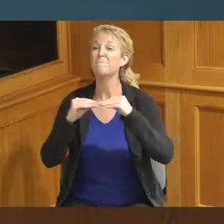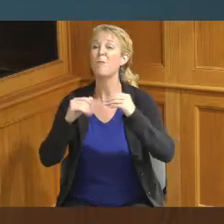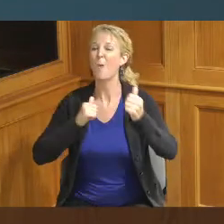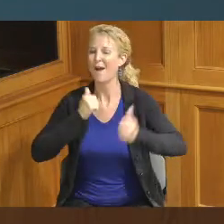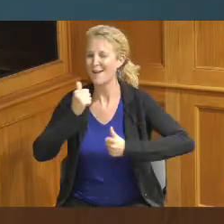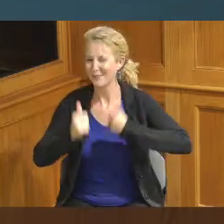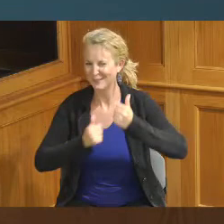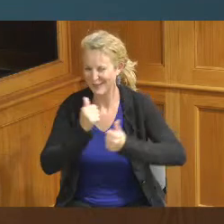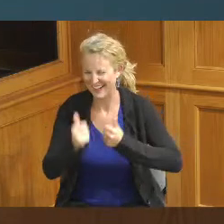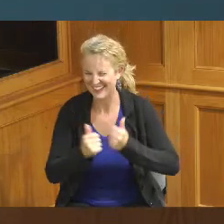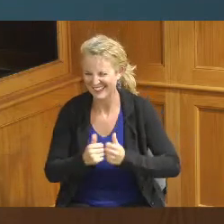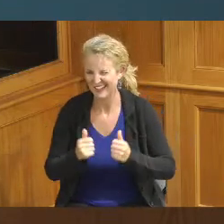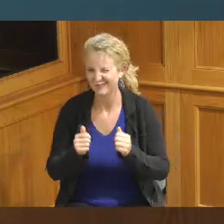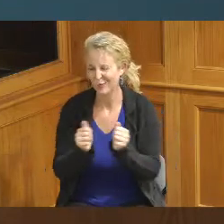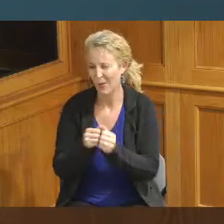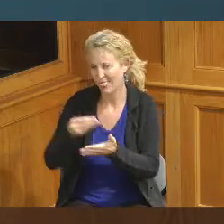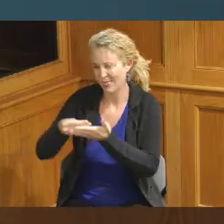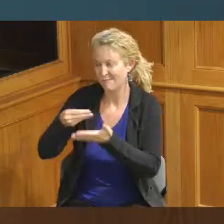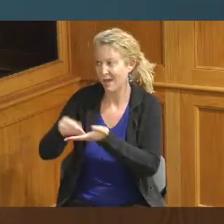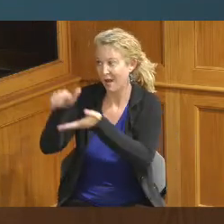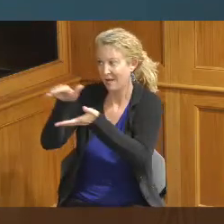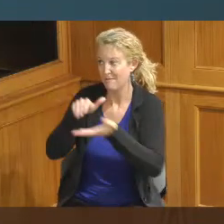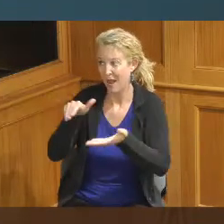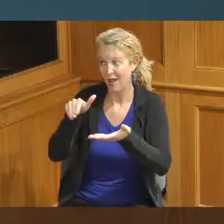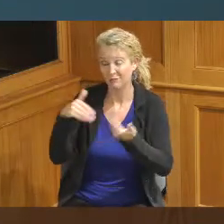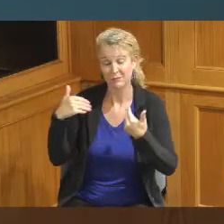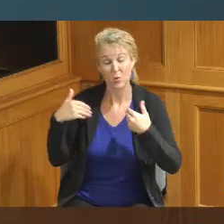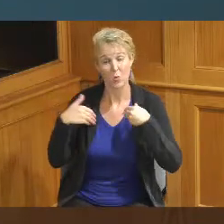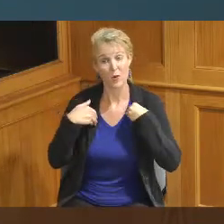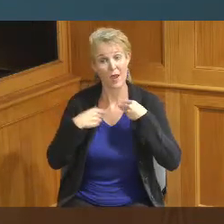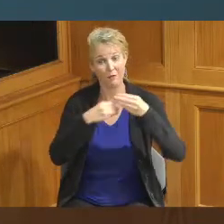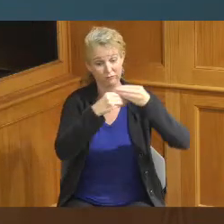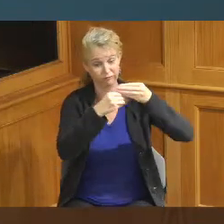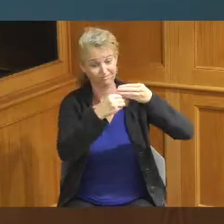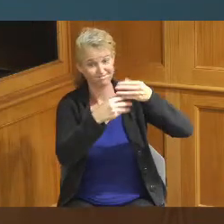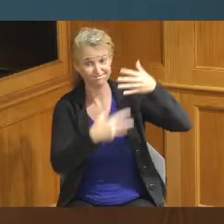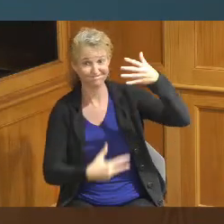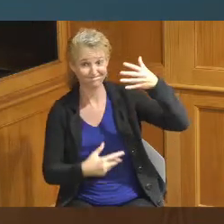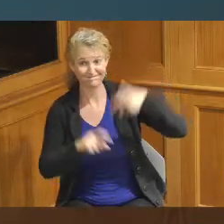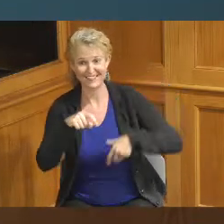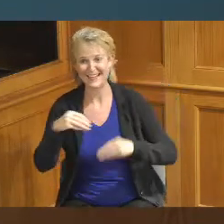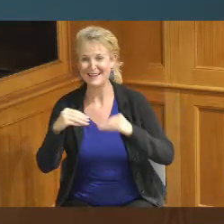and getting money back we've got a lot of things that could get more Federal money and we'd like to